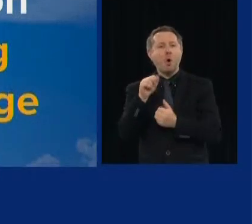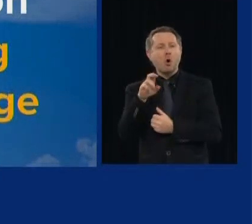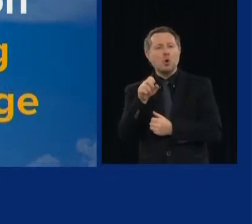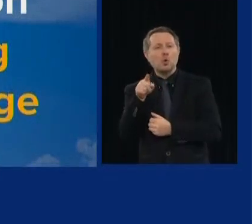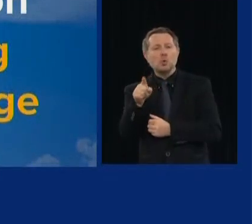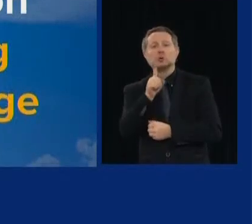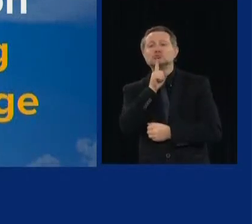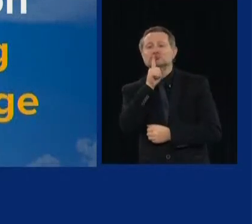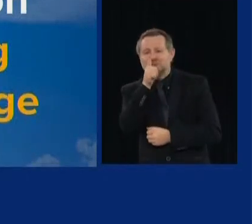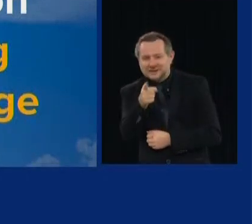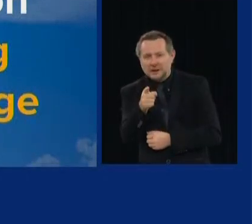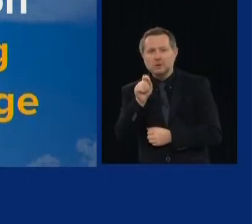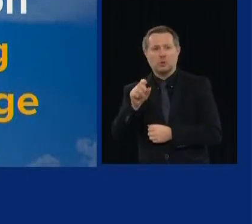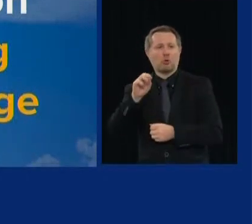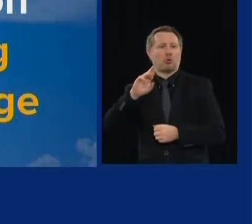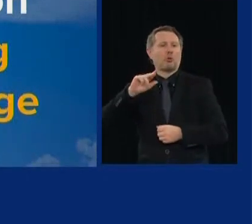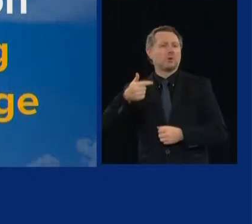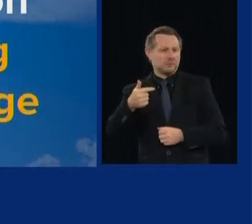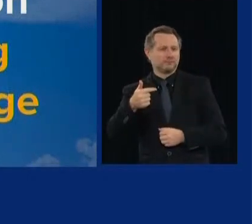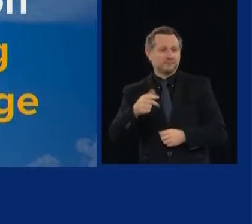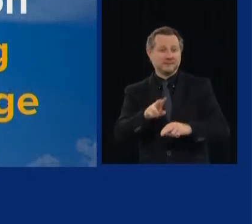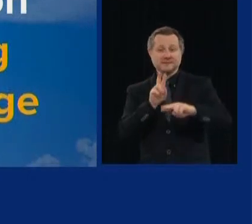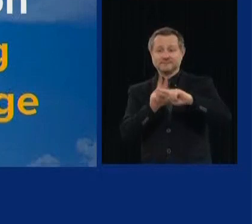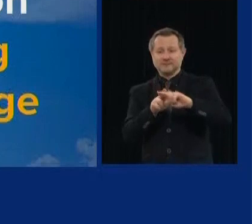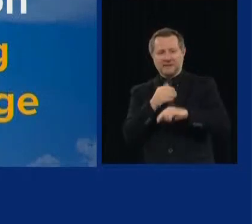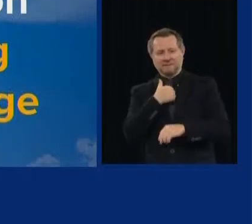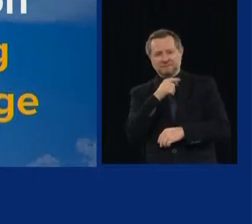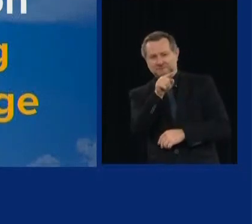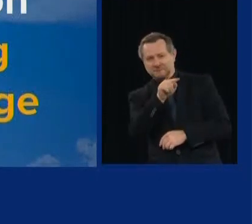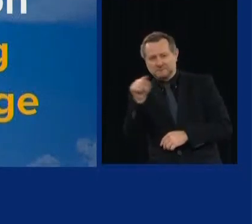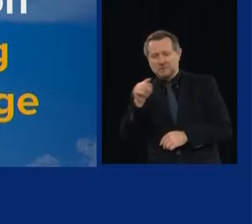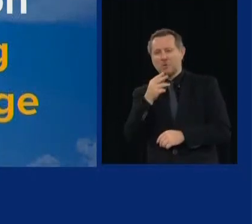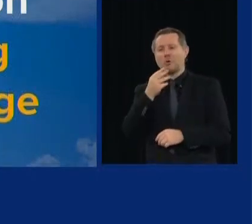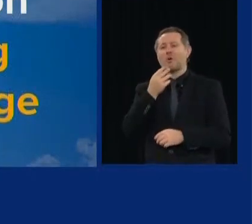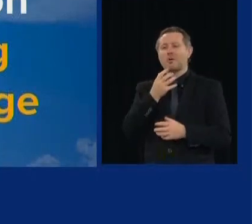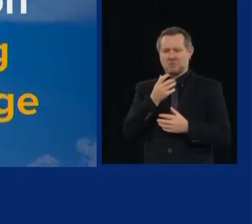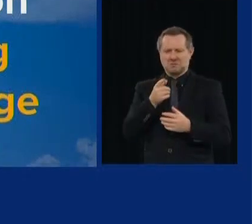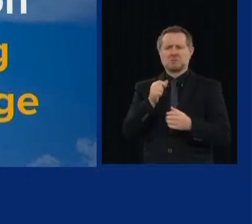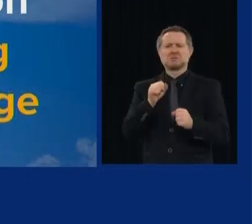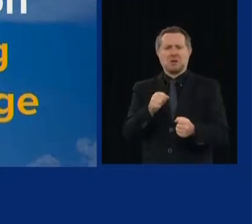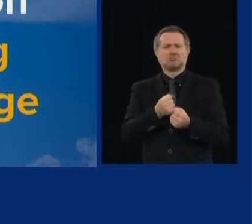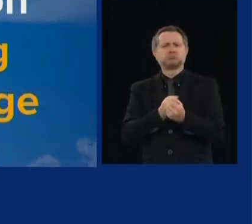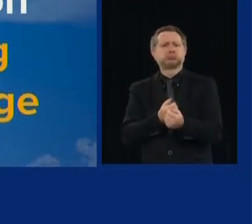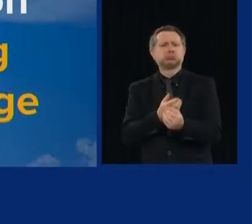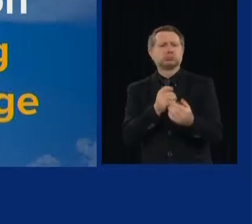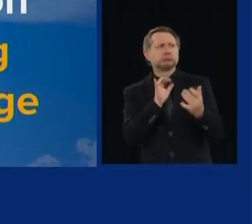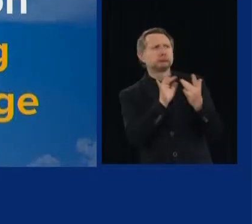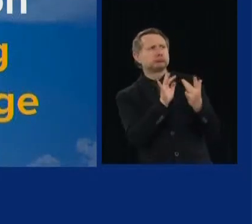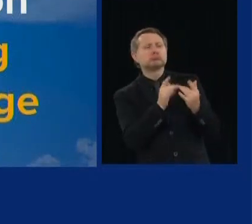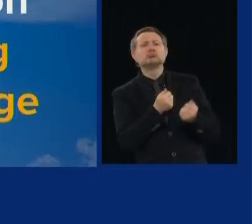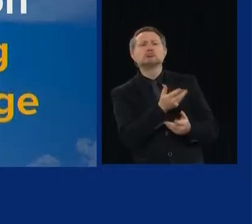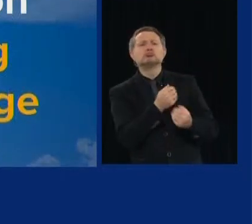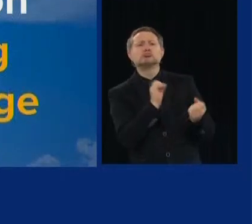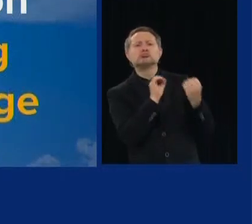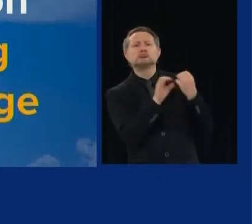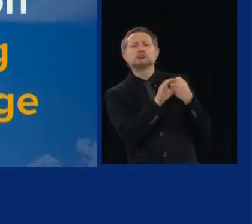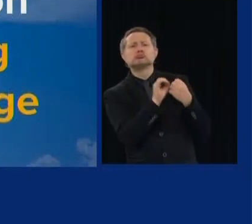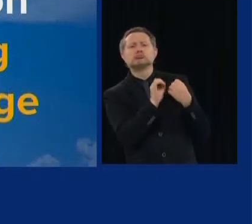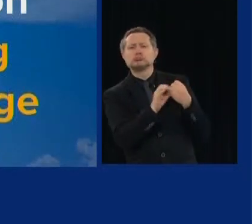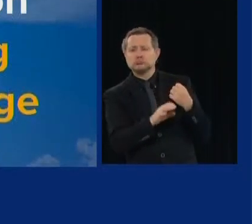THAT I HAVE A WEBSITE. HOW ARE YOU REALLY? AND THEY ASK PEOPLE TO ANSWER